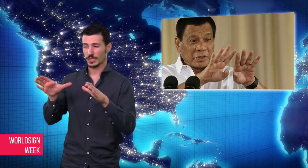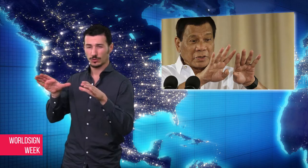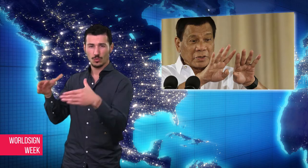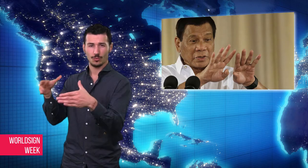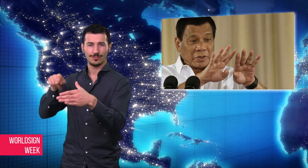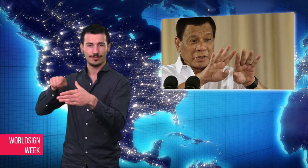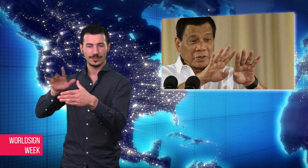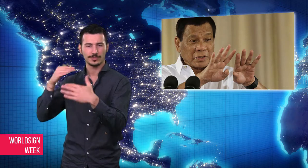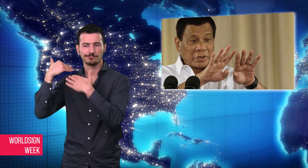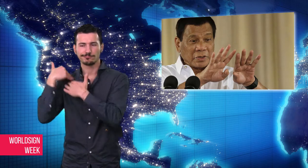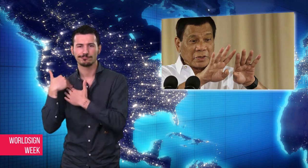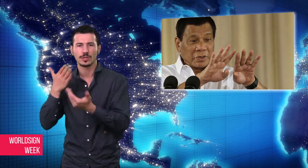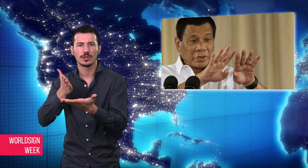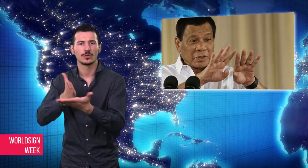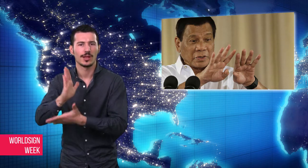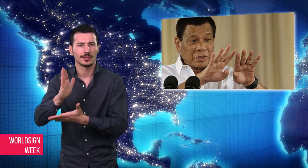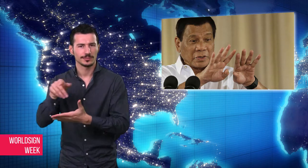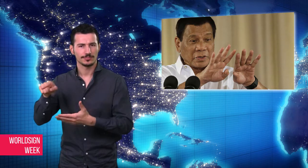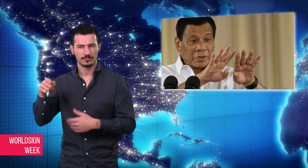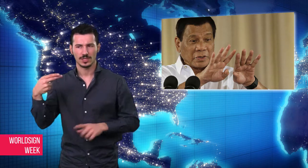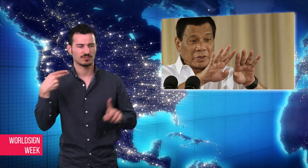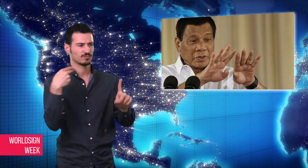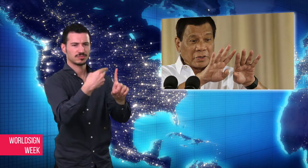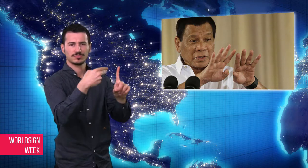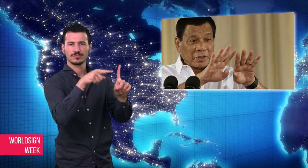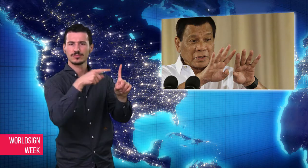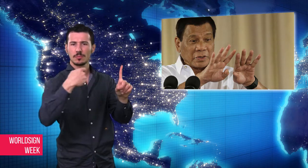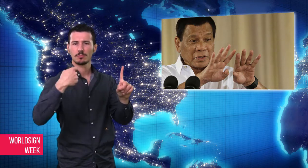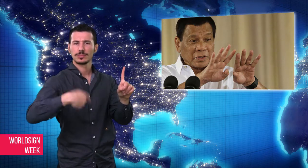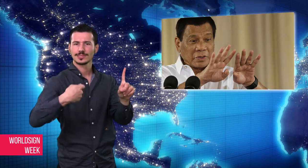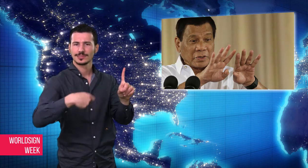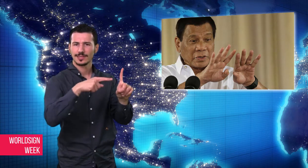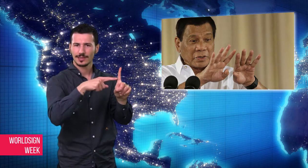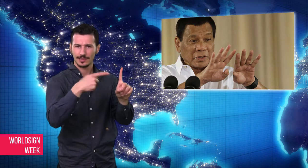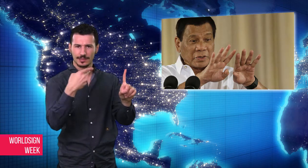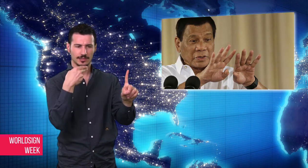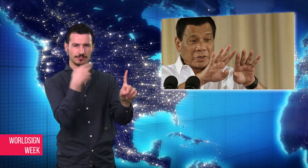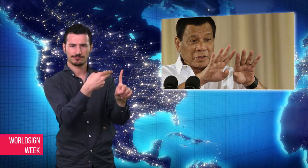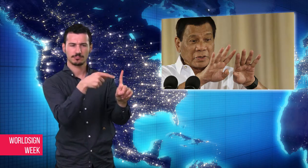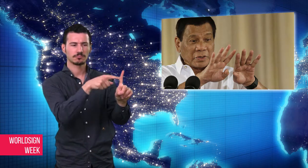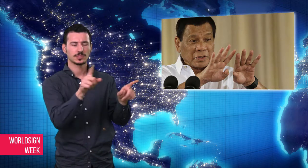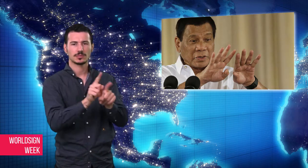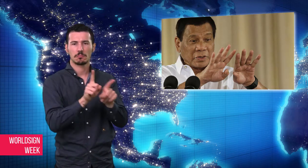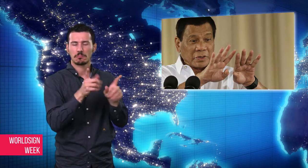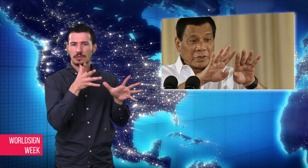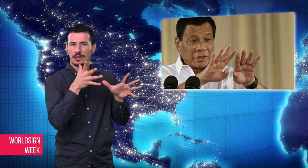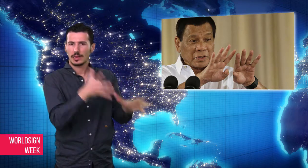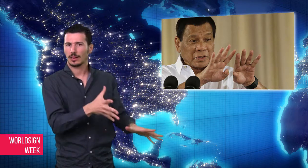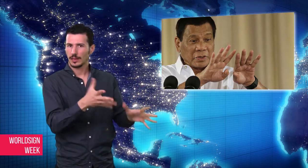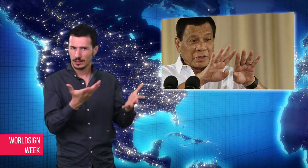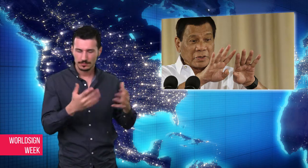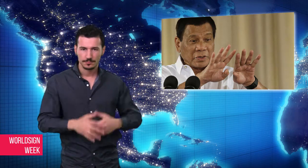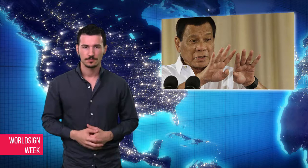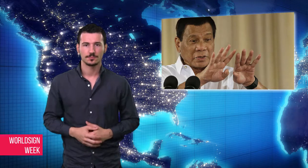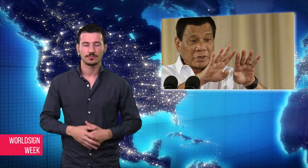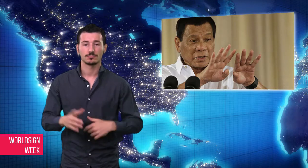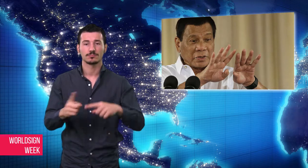A rights group labelled his sense of humor as “sickening”, and former U.S.